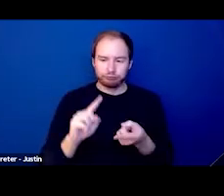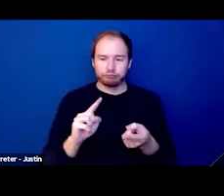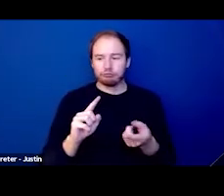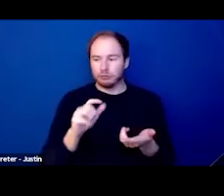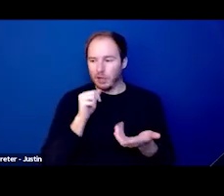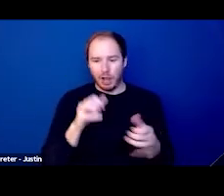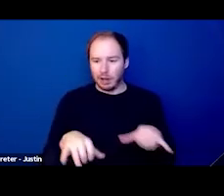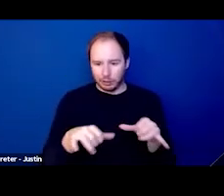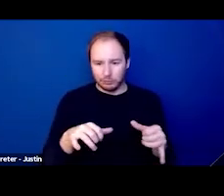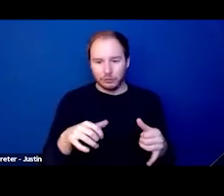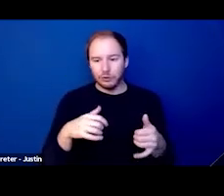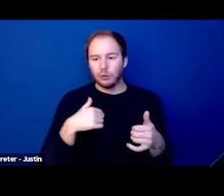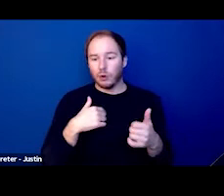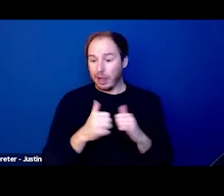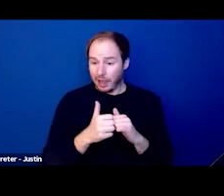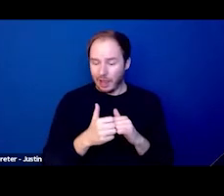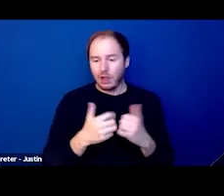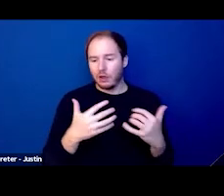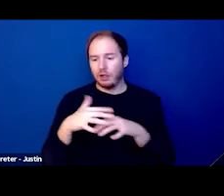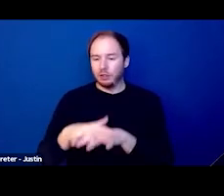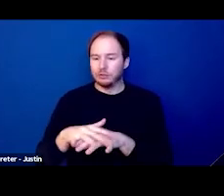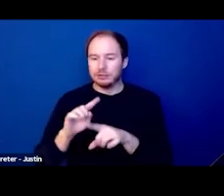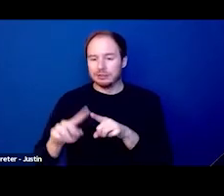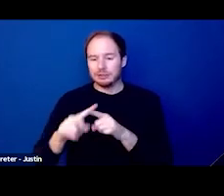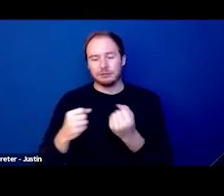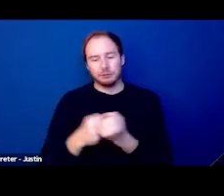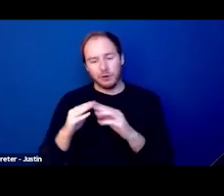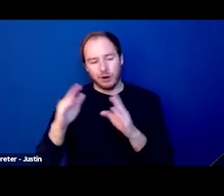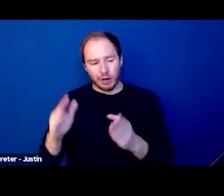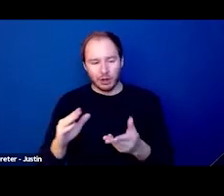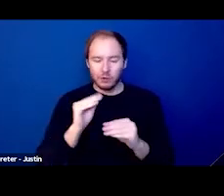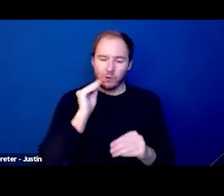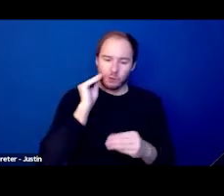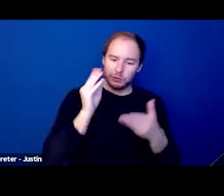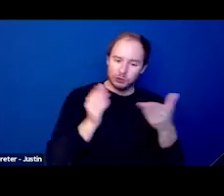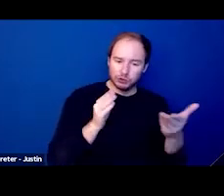And we do so by integrating supportive housing, homeless services across our system.